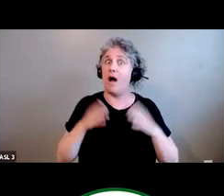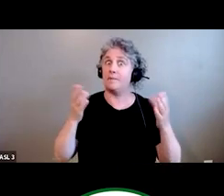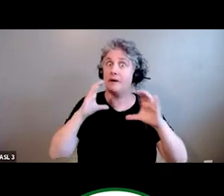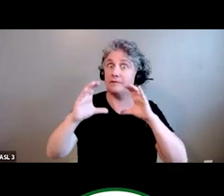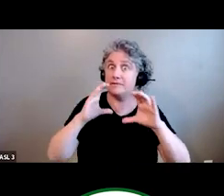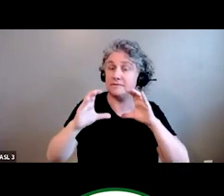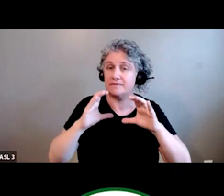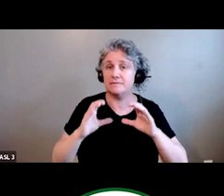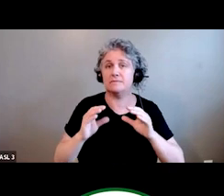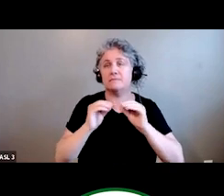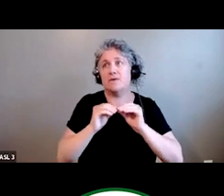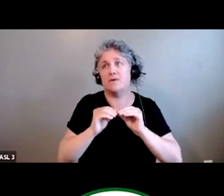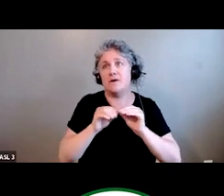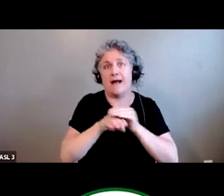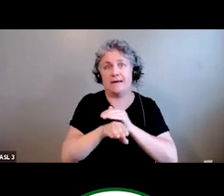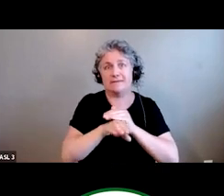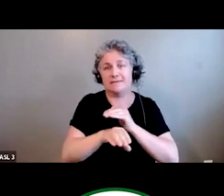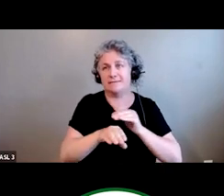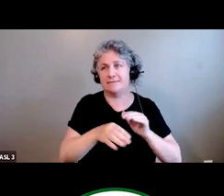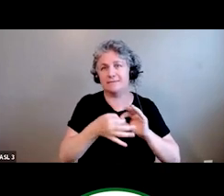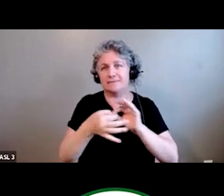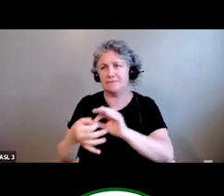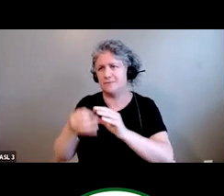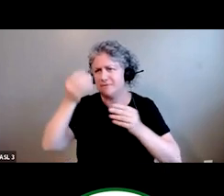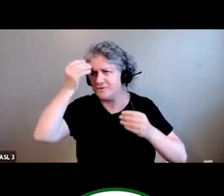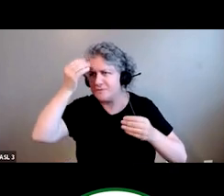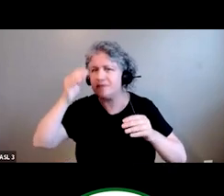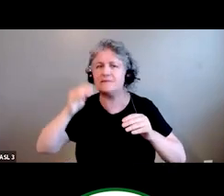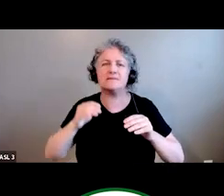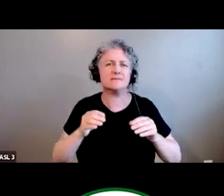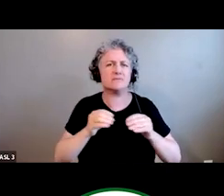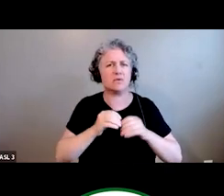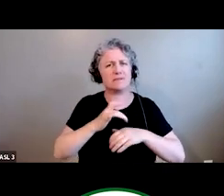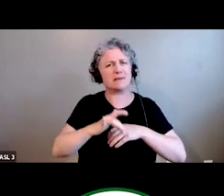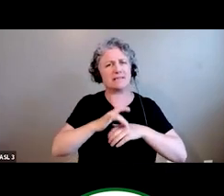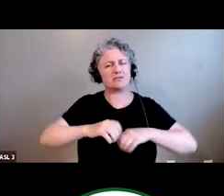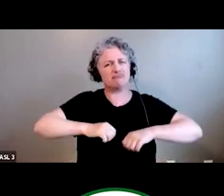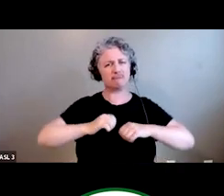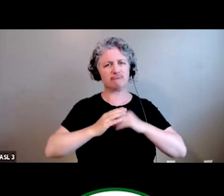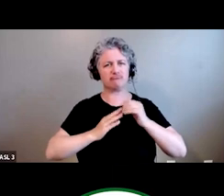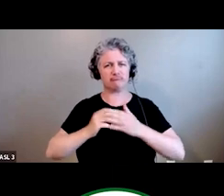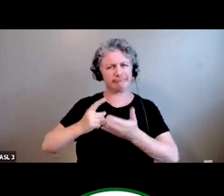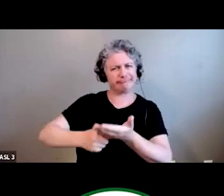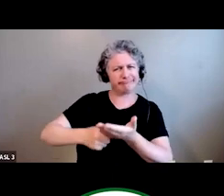So if we do that within the parts in limited space, it's important that accessibility is